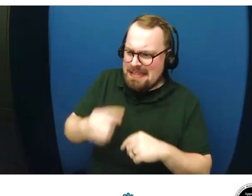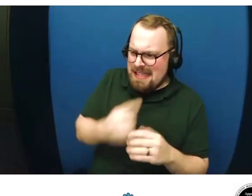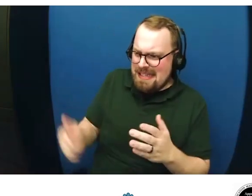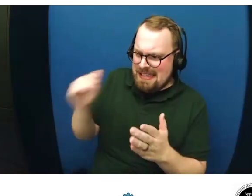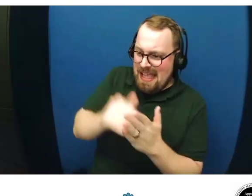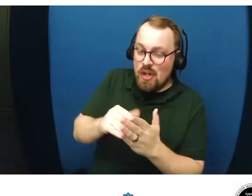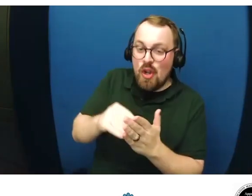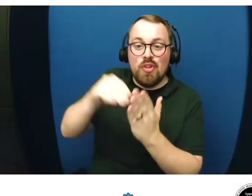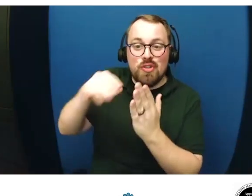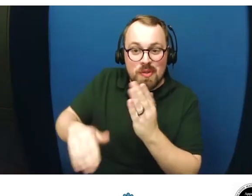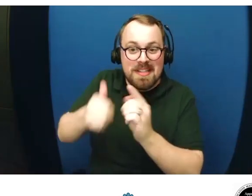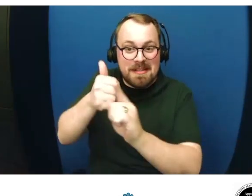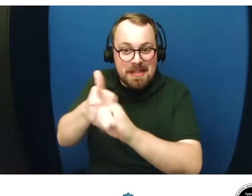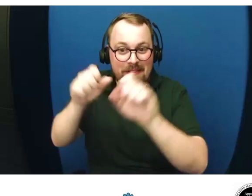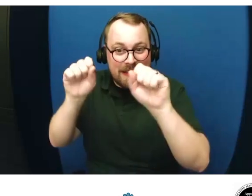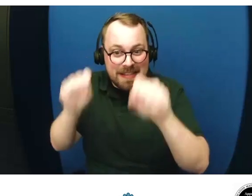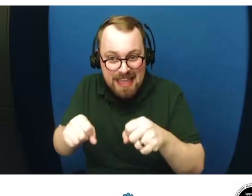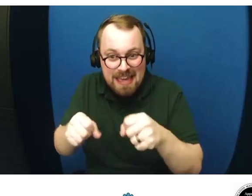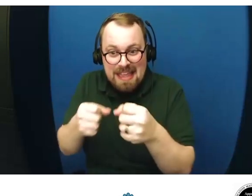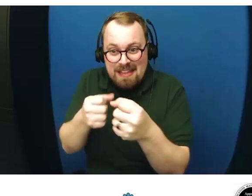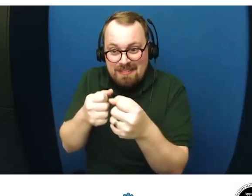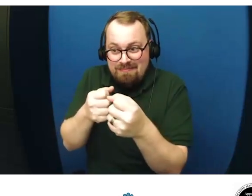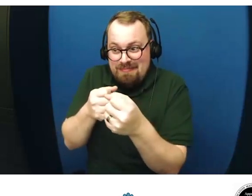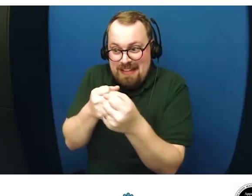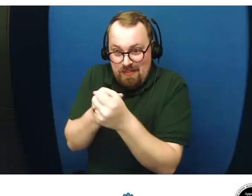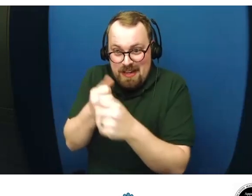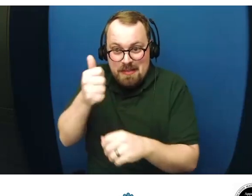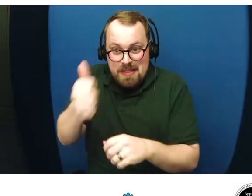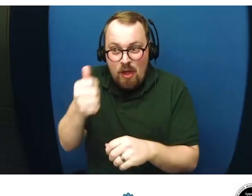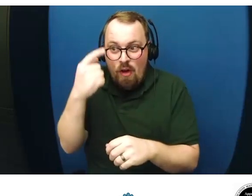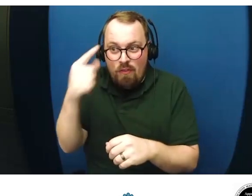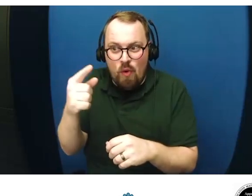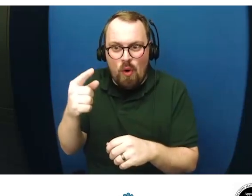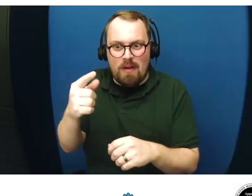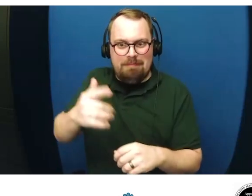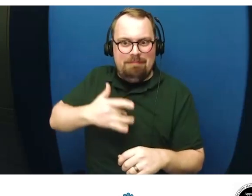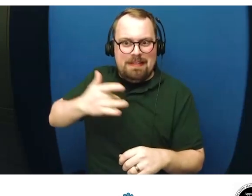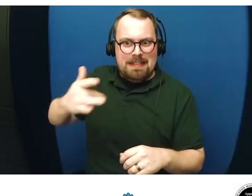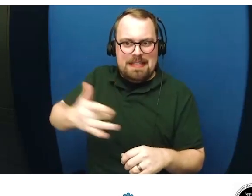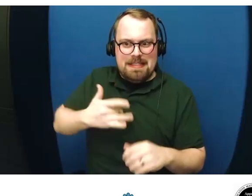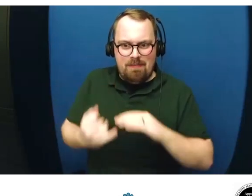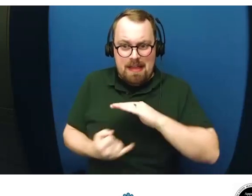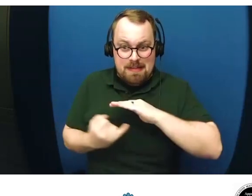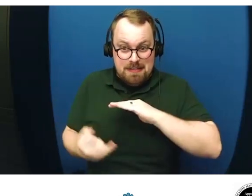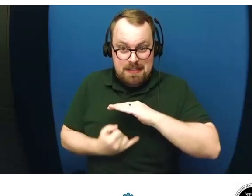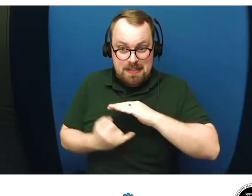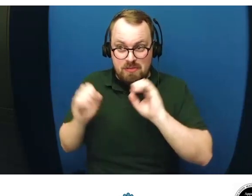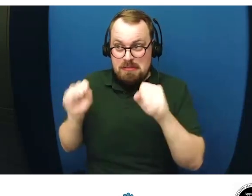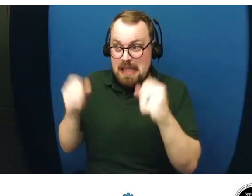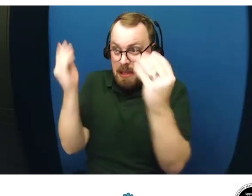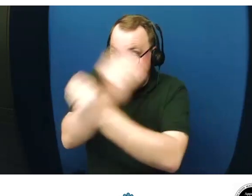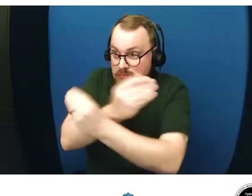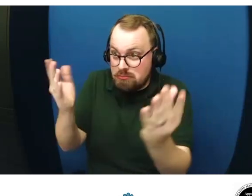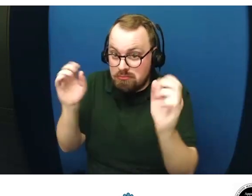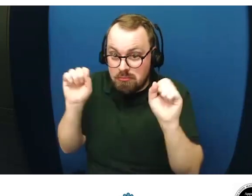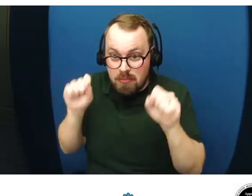Can the student advocate for their needs with regard to feelings of isolation? And that...